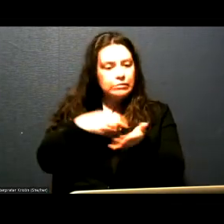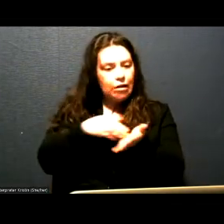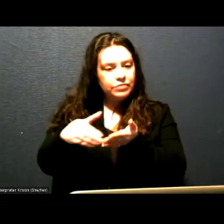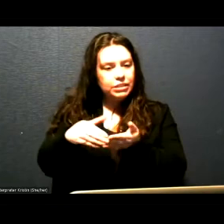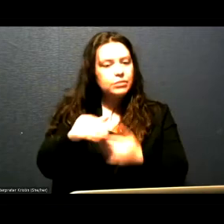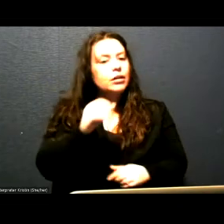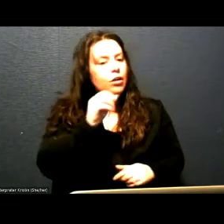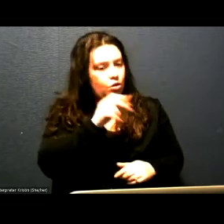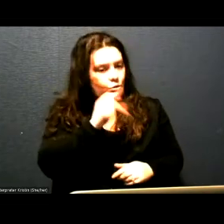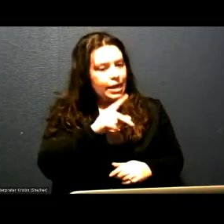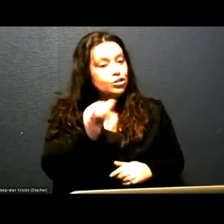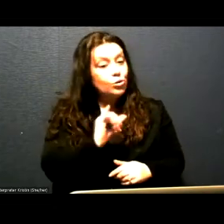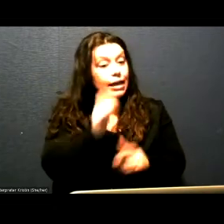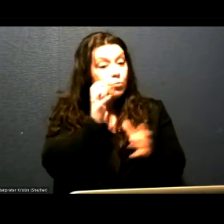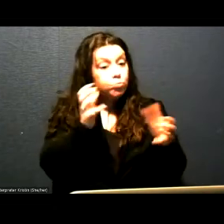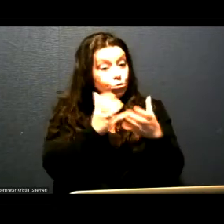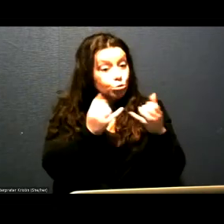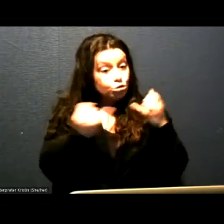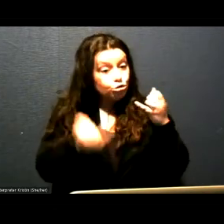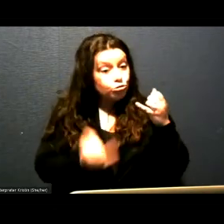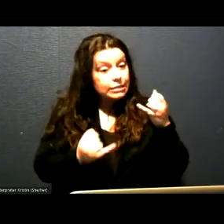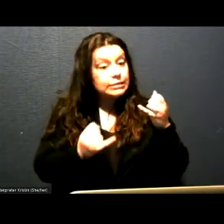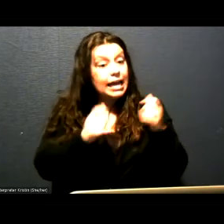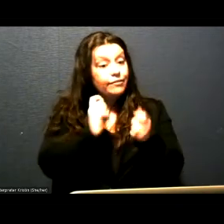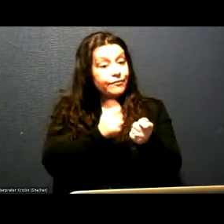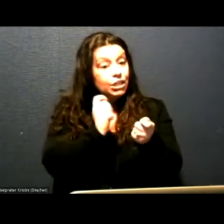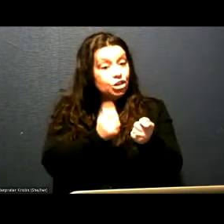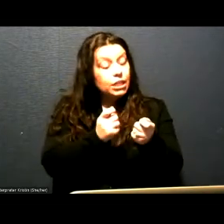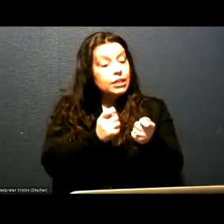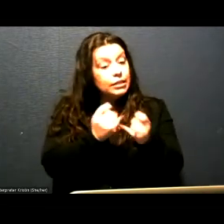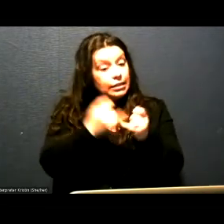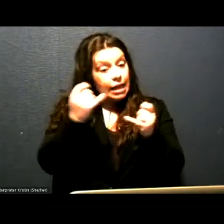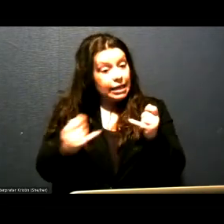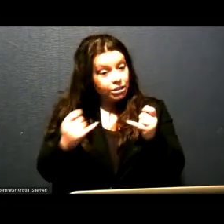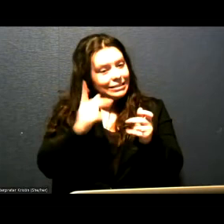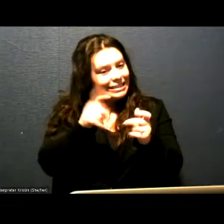strings and fishing lines, we really have to be careful for with birds and, you know, avoiding those or,